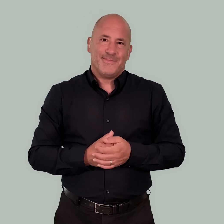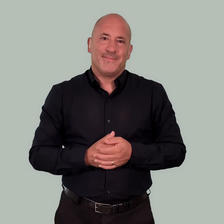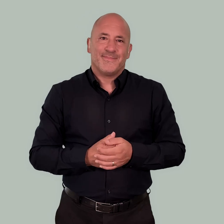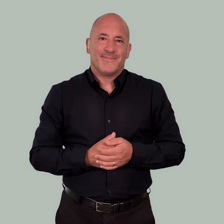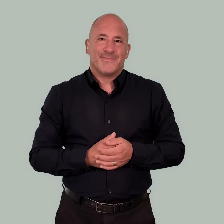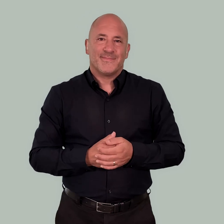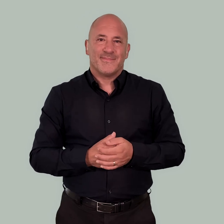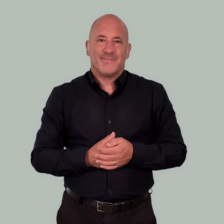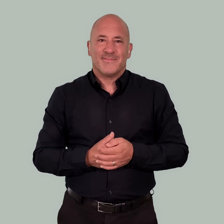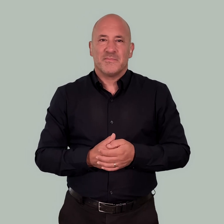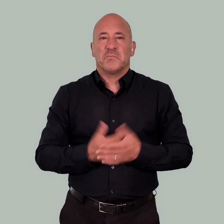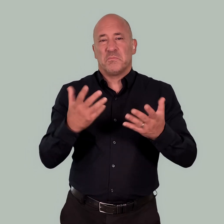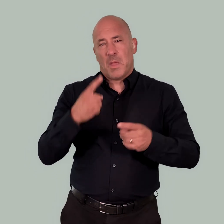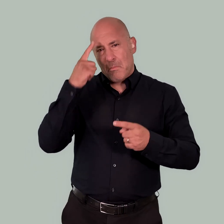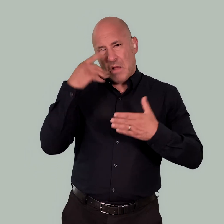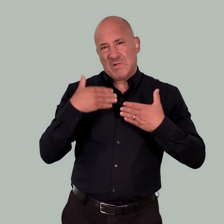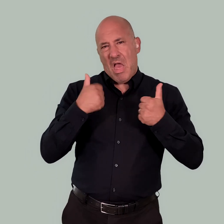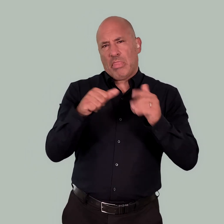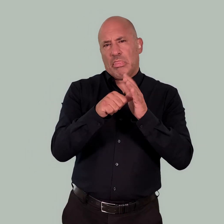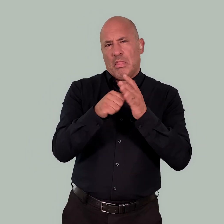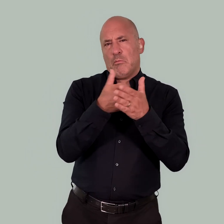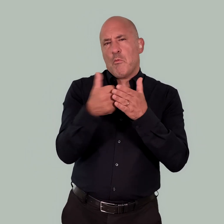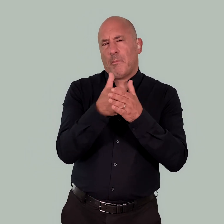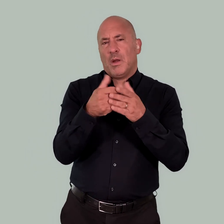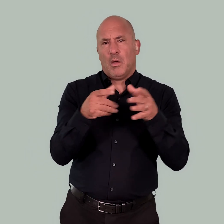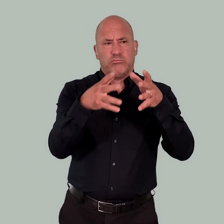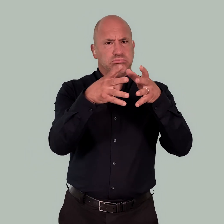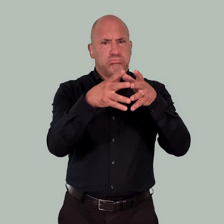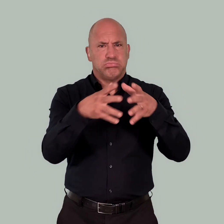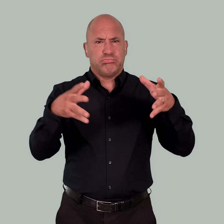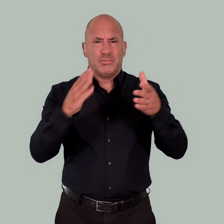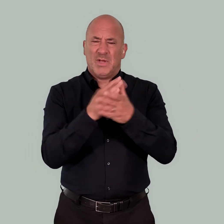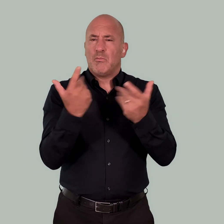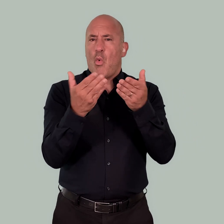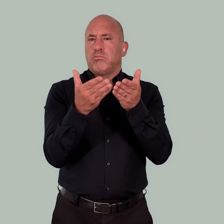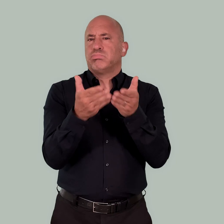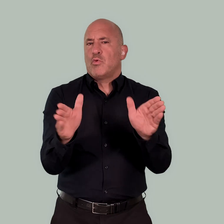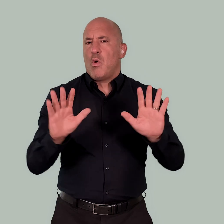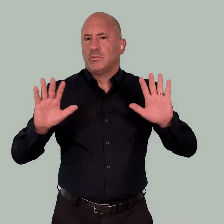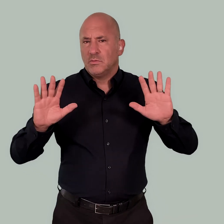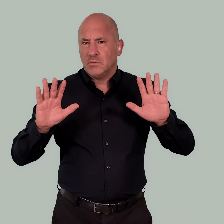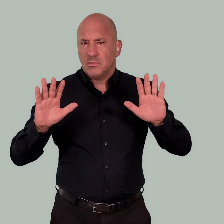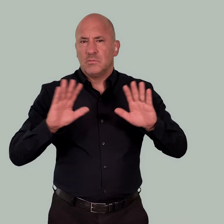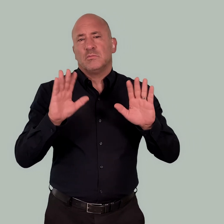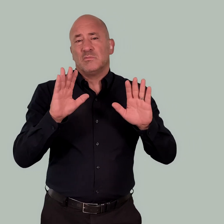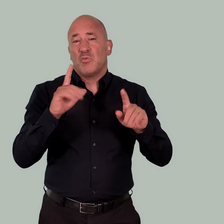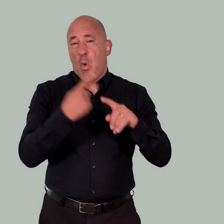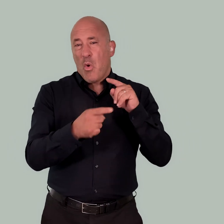The increase in prevalence of common mental health conditions is broad-based, other than for those ‘not otherwise specified’,